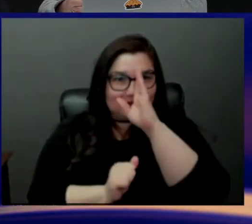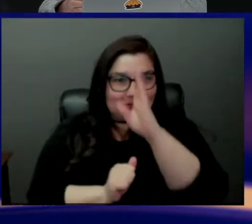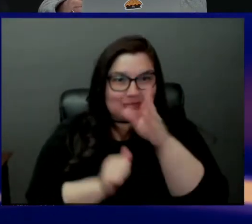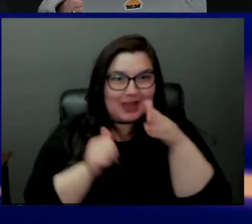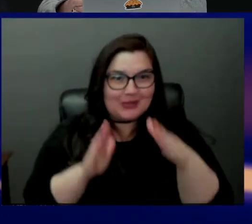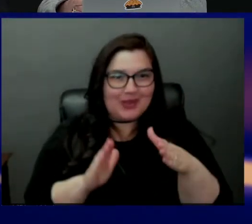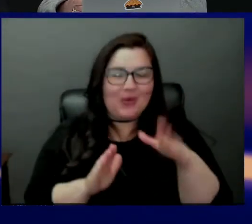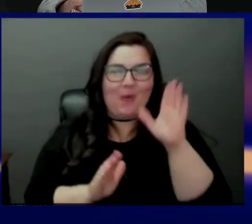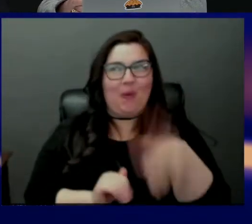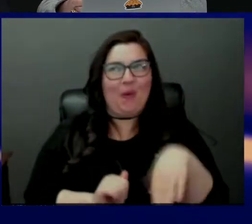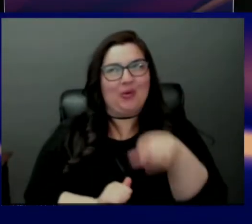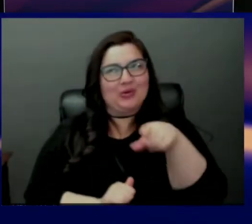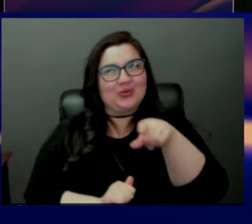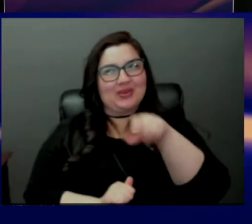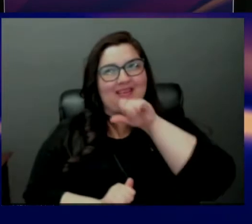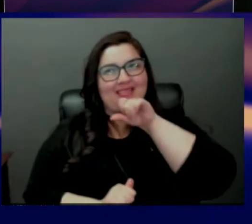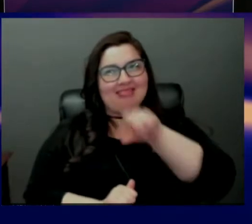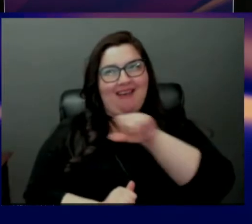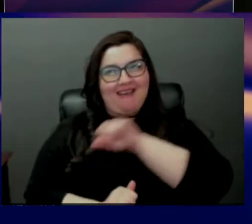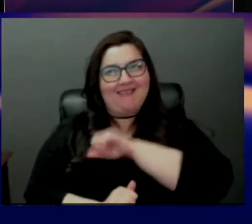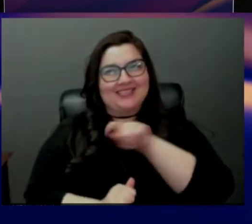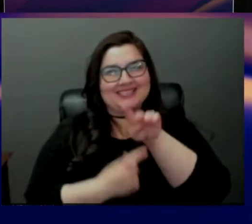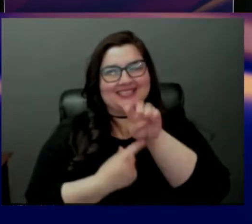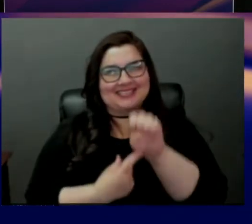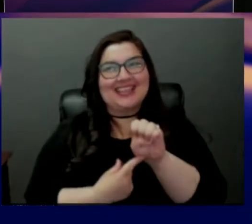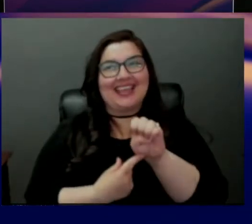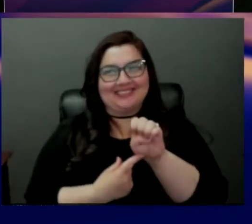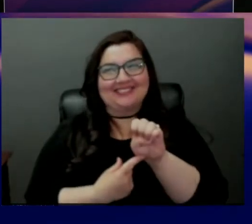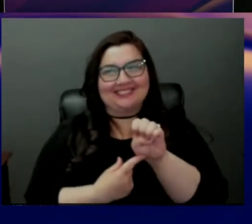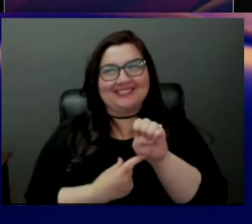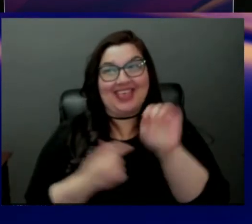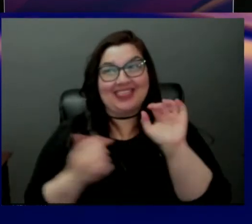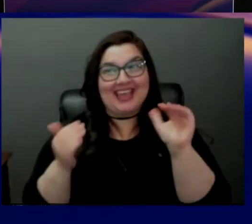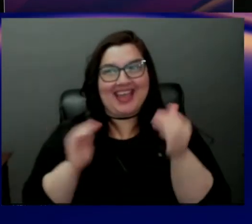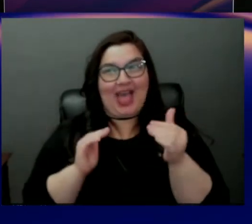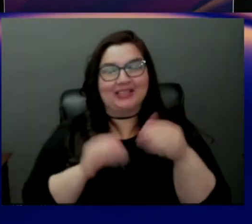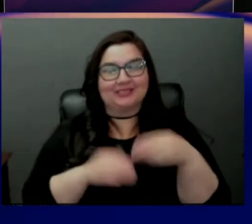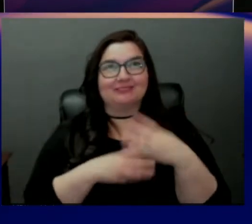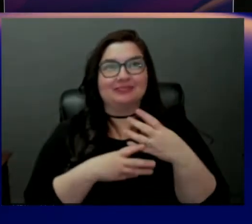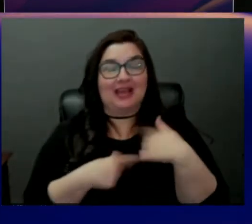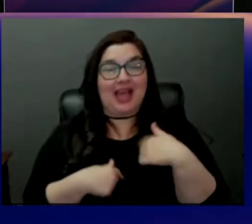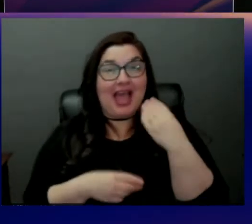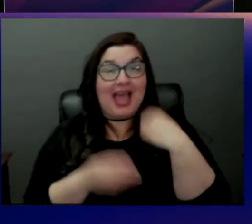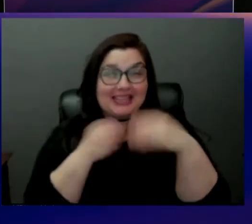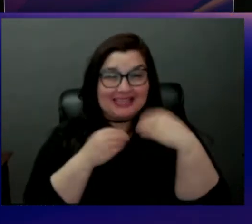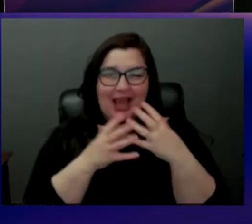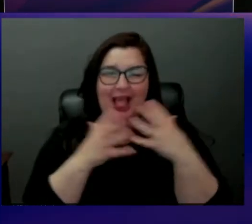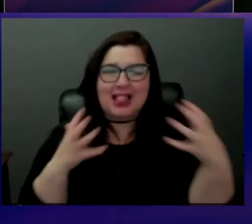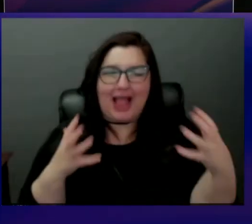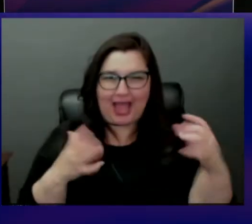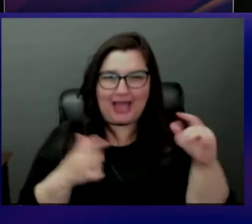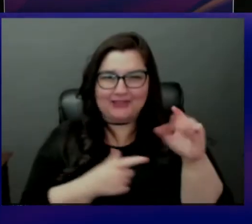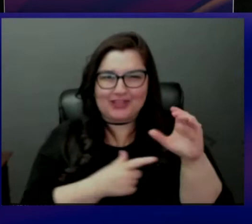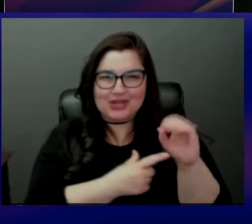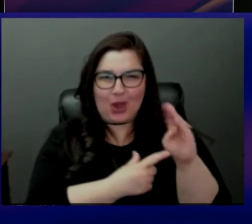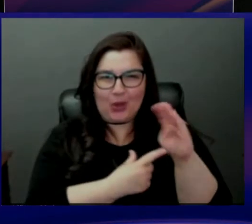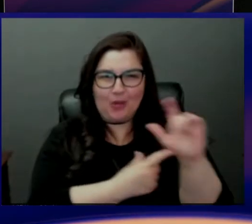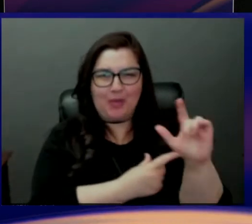They analogy I just dropped right now. I eat a lot at Taco Bell okay, Taco Bell has a massive menu.